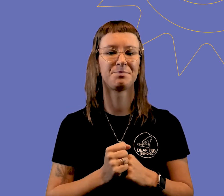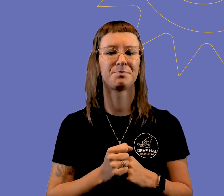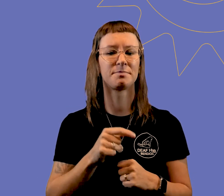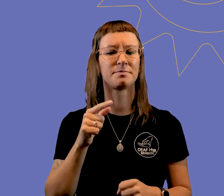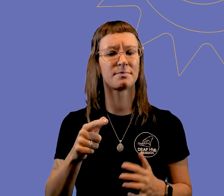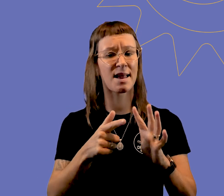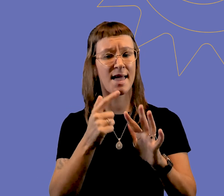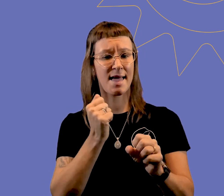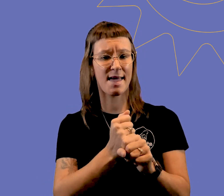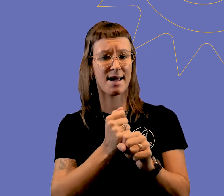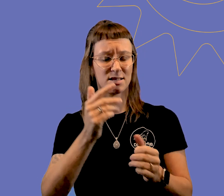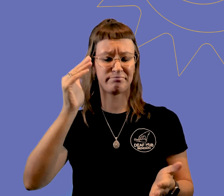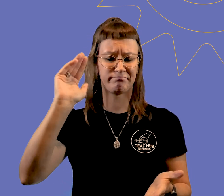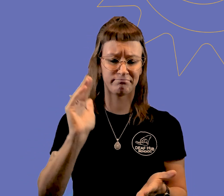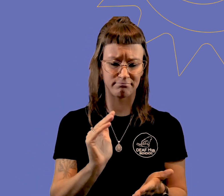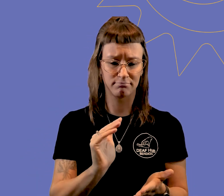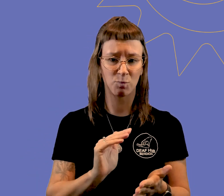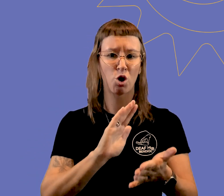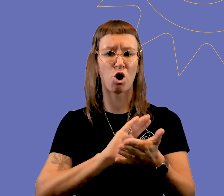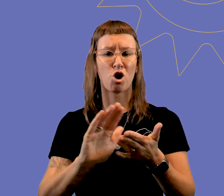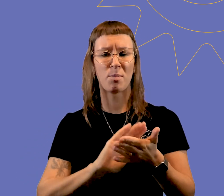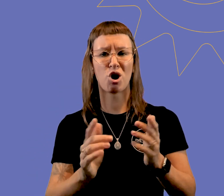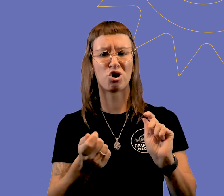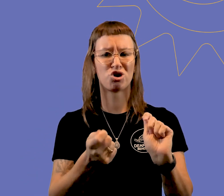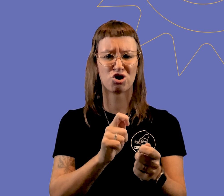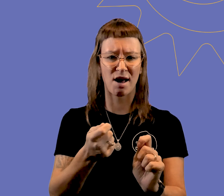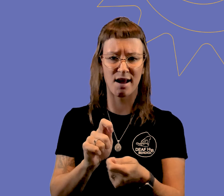the symptoms we see at menopause and can affect our mental and, emotional health.